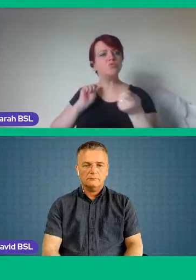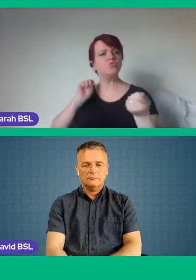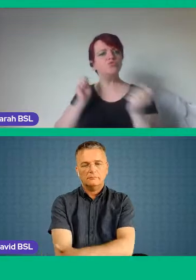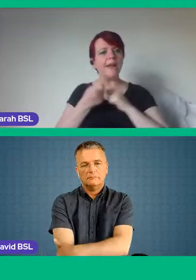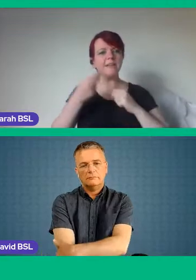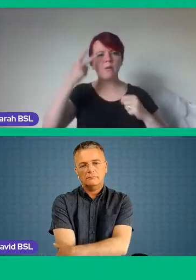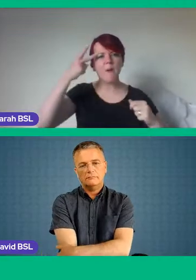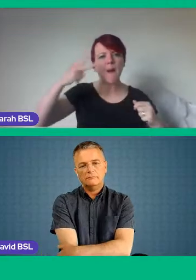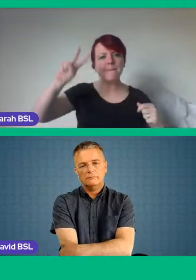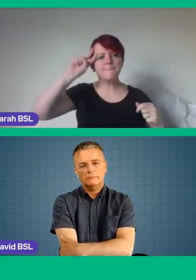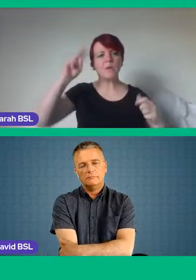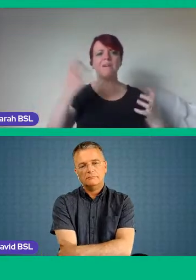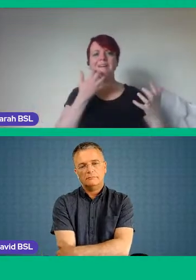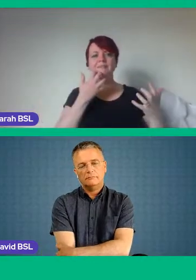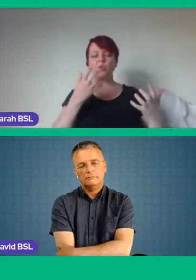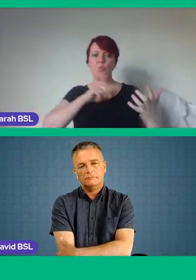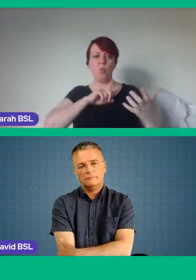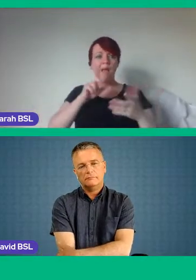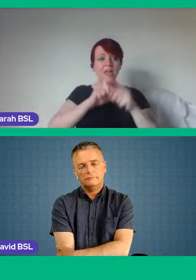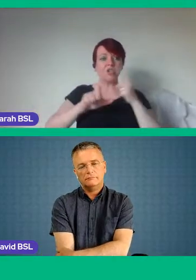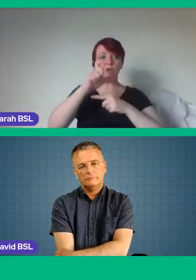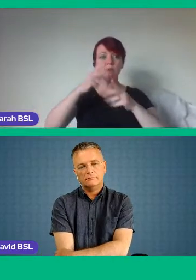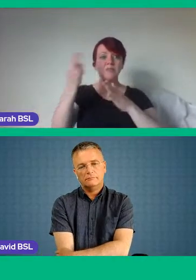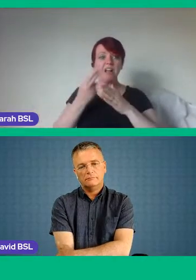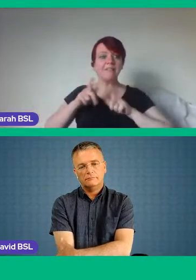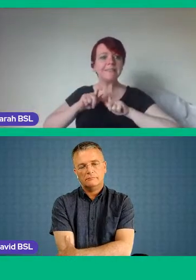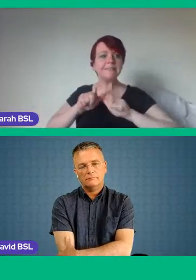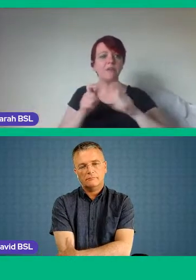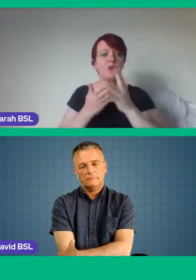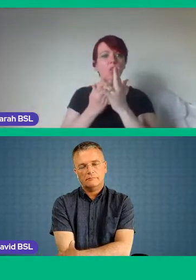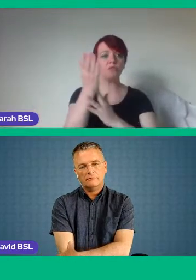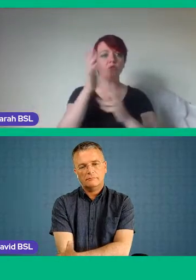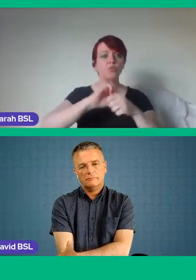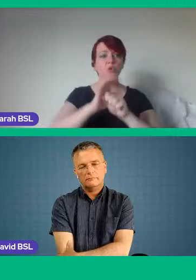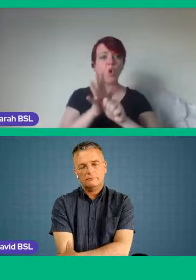actually the community artists have carried on. You know, the massive walks went into stasis